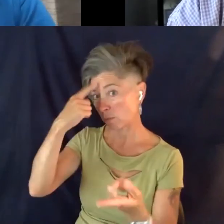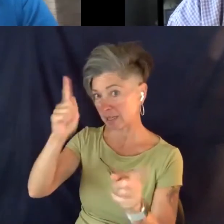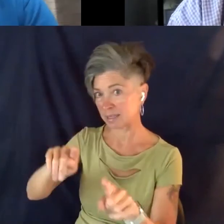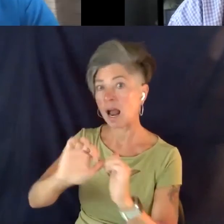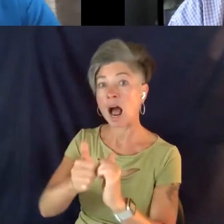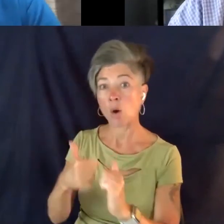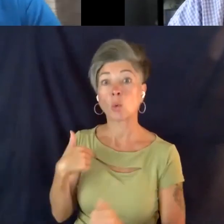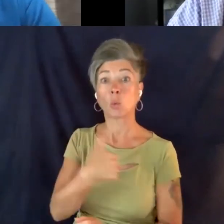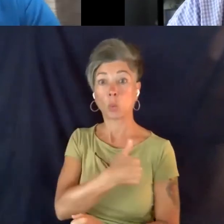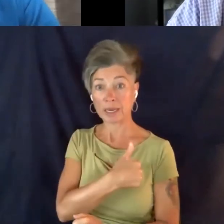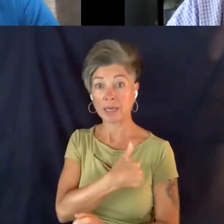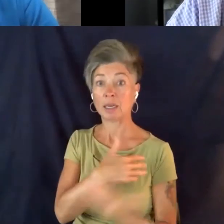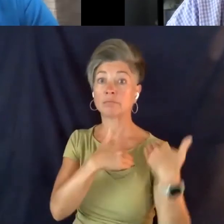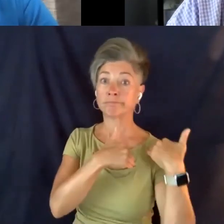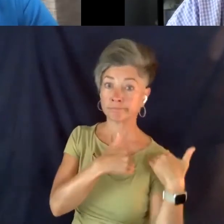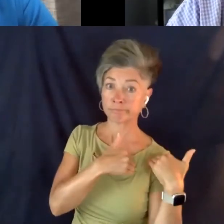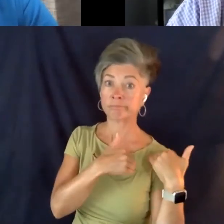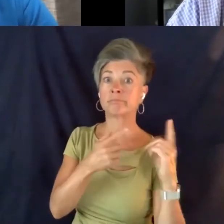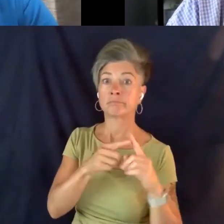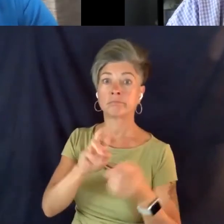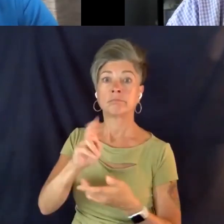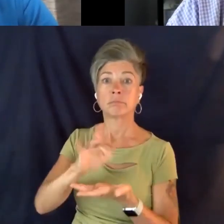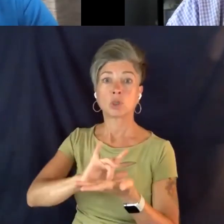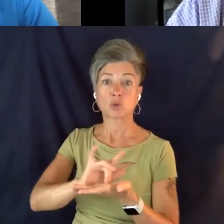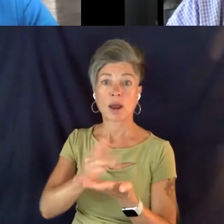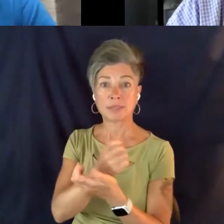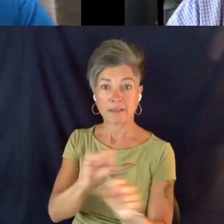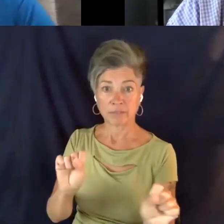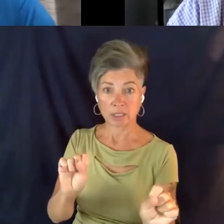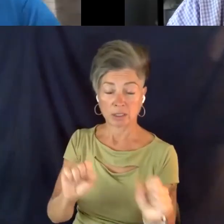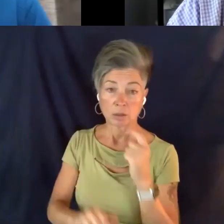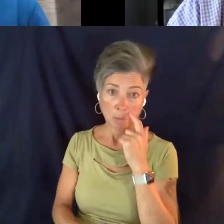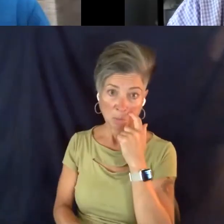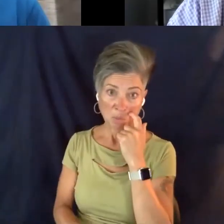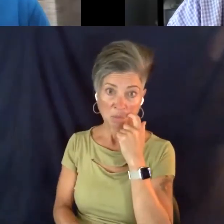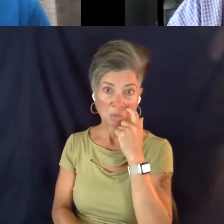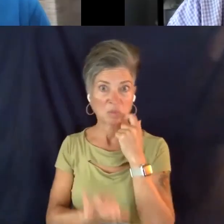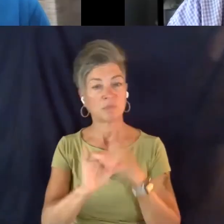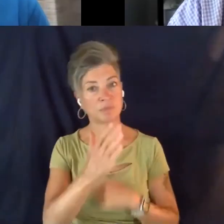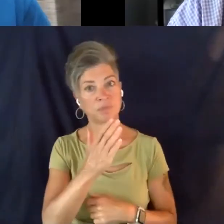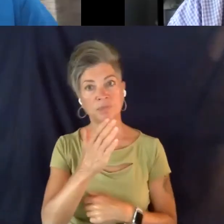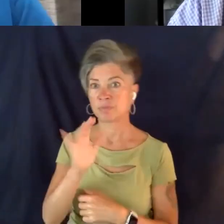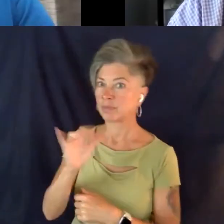That's a good question. So literally, I actually have my book holding up my computer.